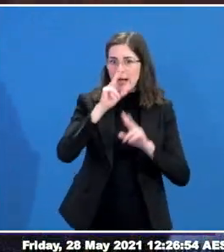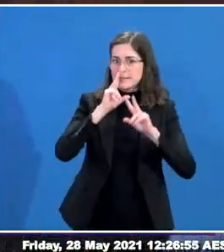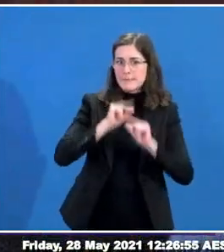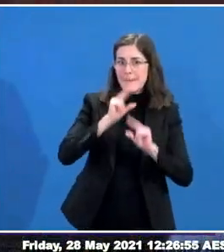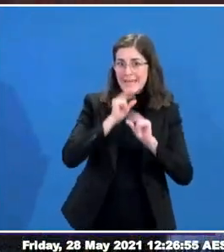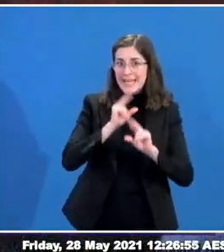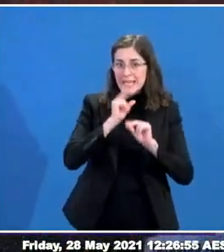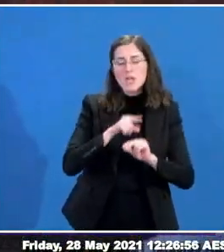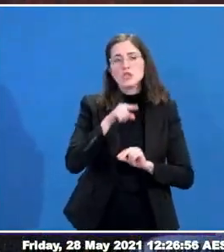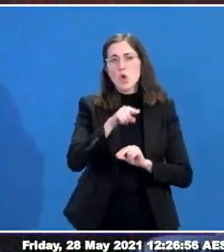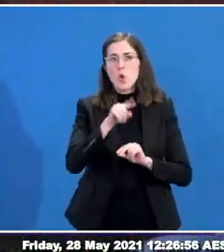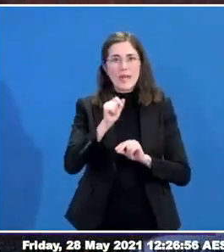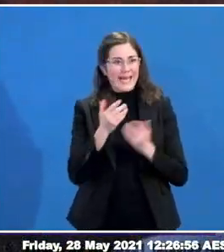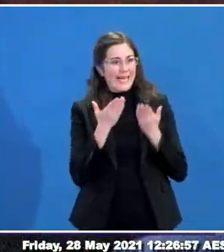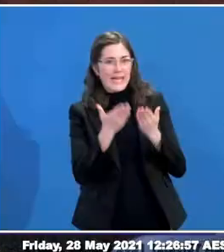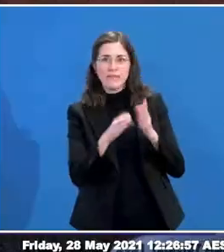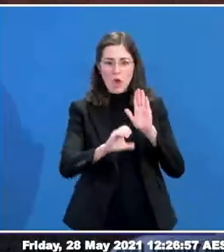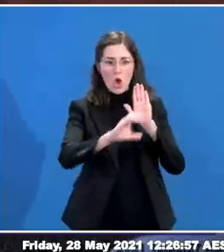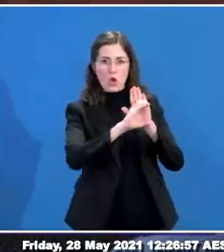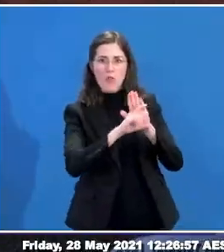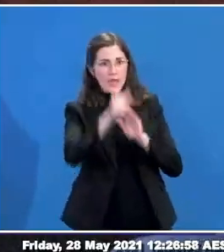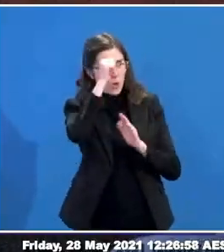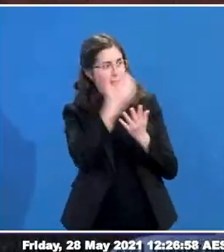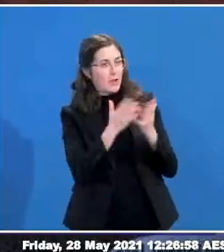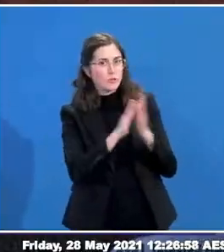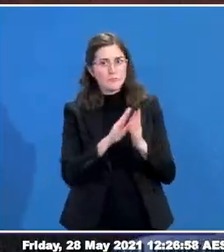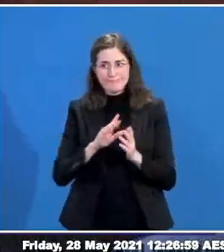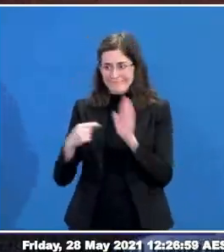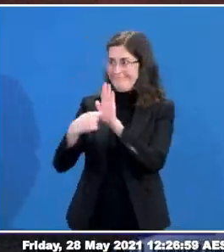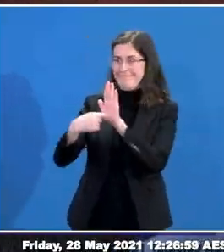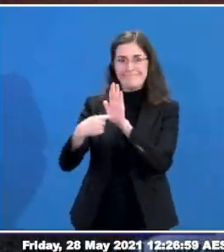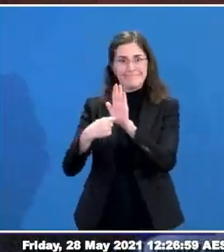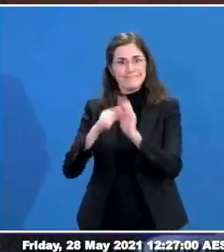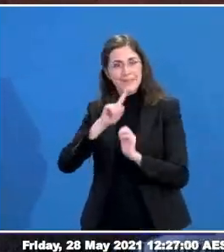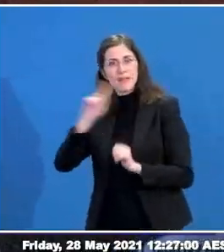The next tab relates specifically to that symbol? Yes, that's correct.